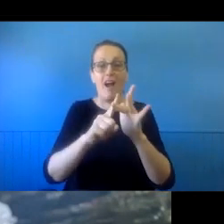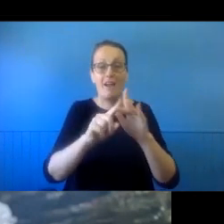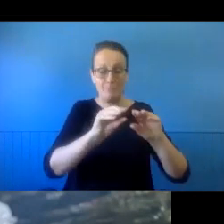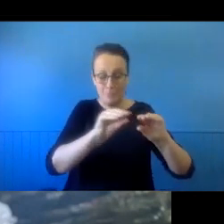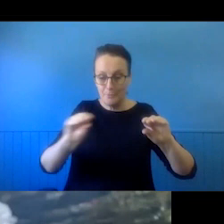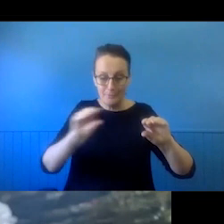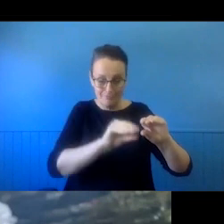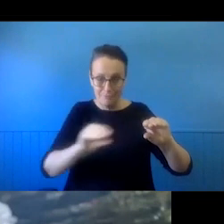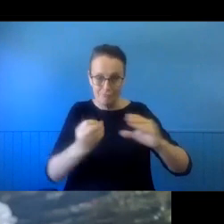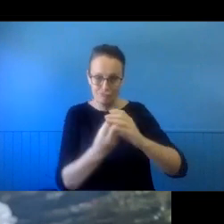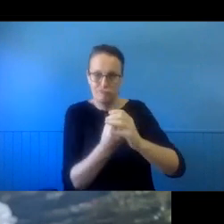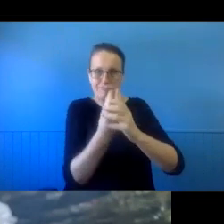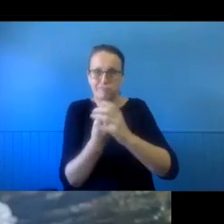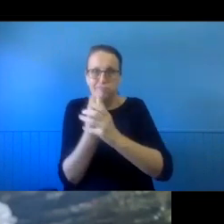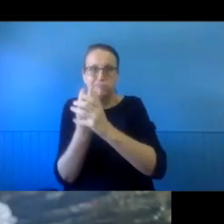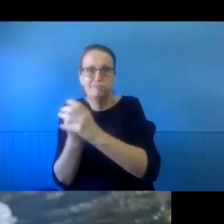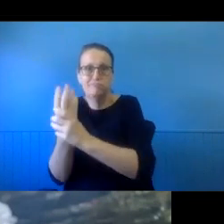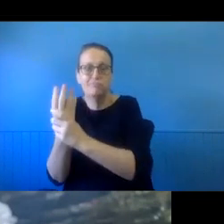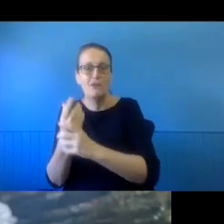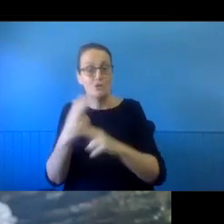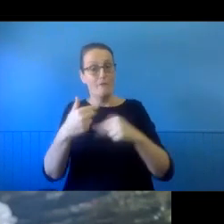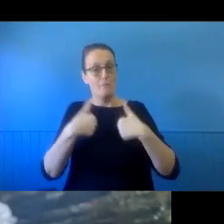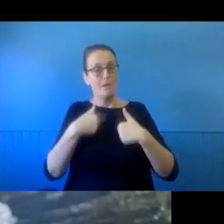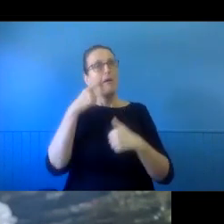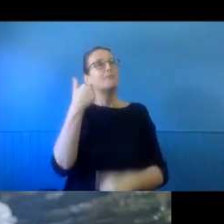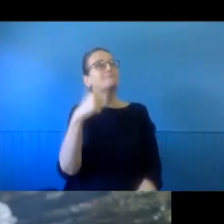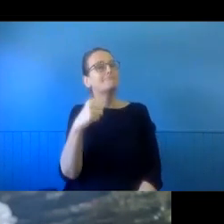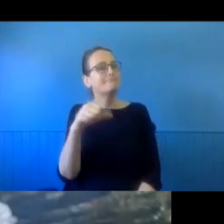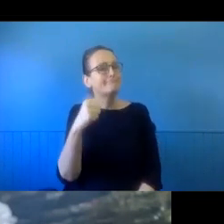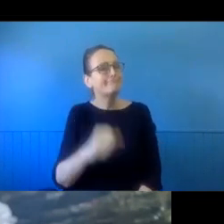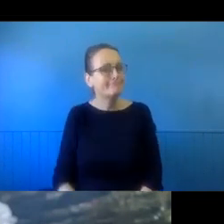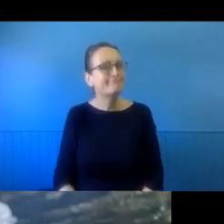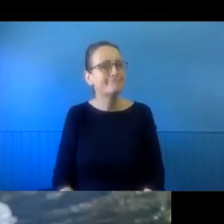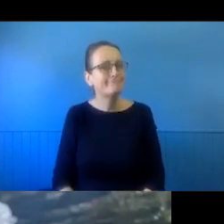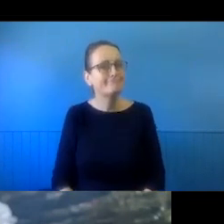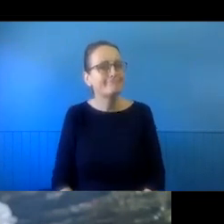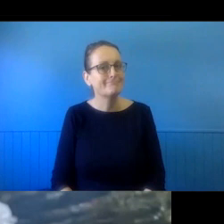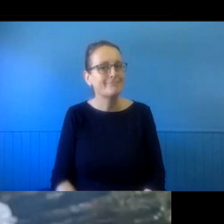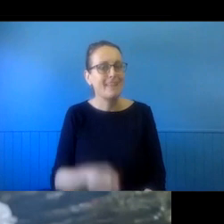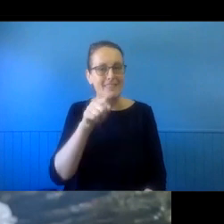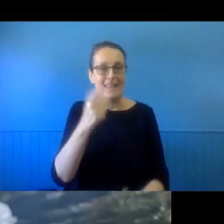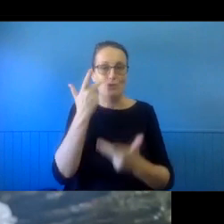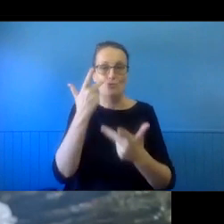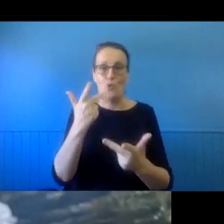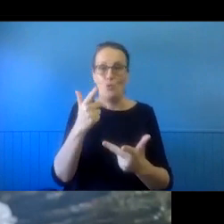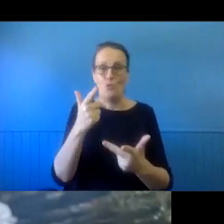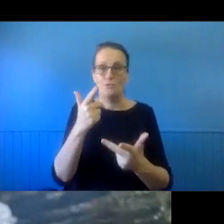it. For me this is a visual metaphor of this tall, straight, lying piece